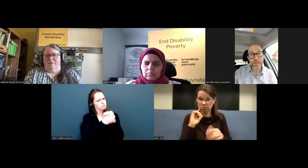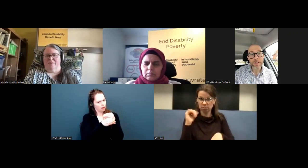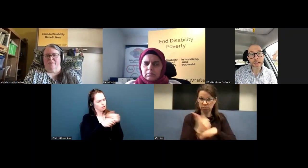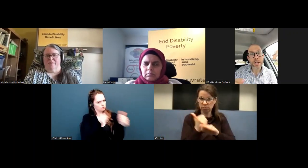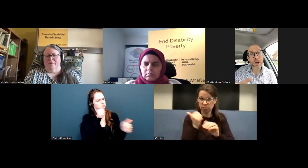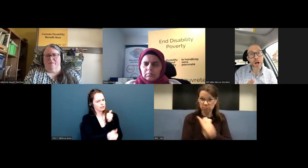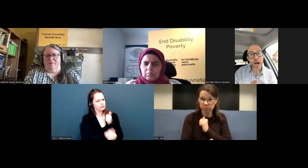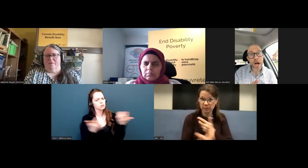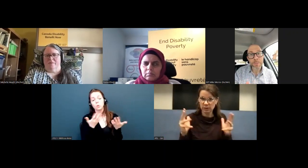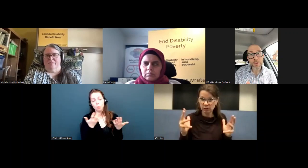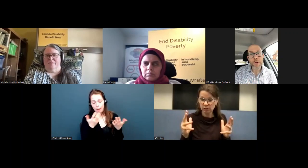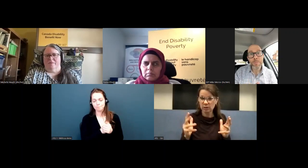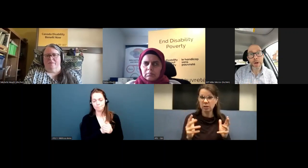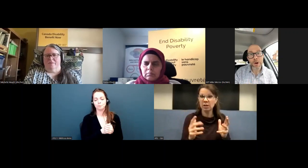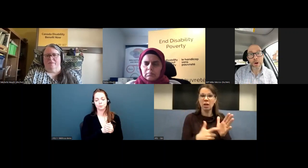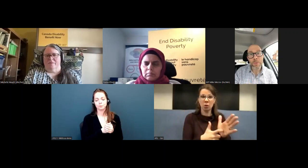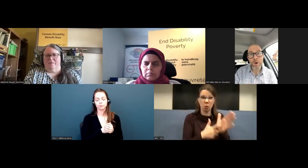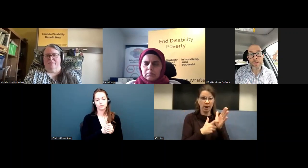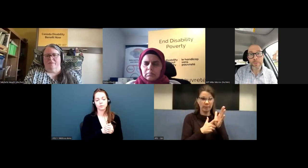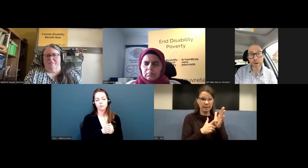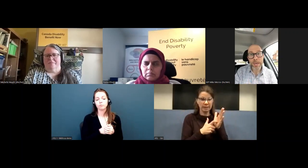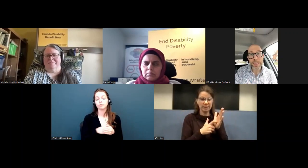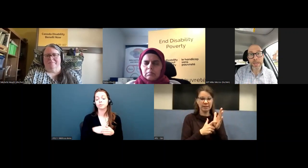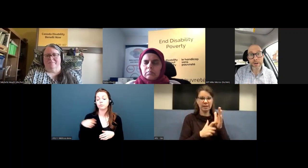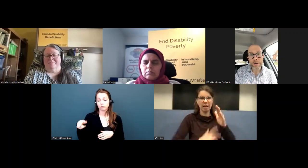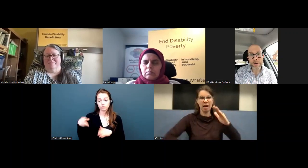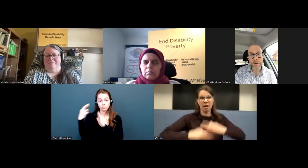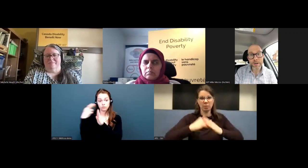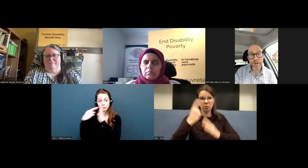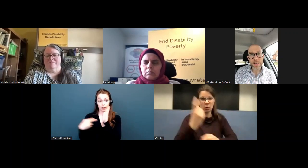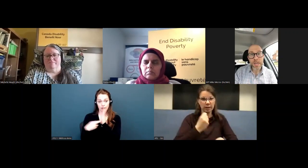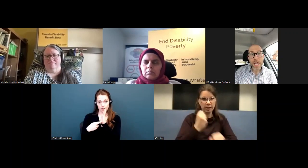TAKE UP TO BUT NO MORE THAN ONE YEAR.